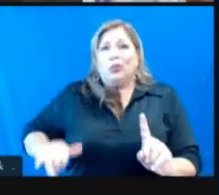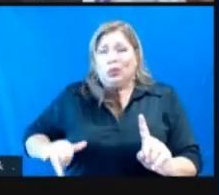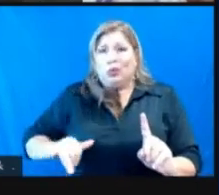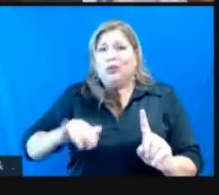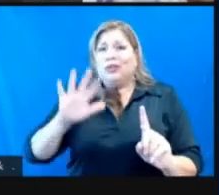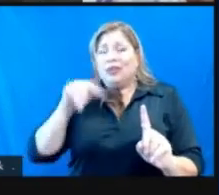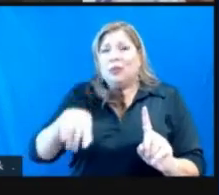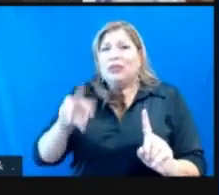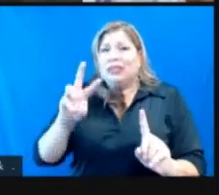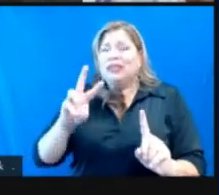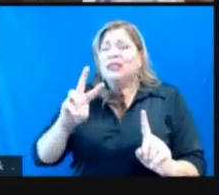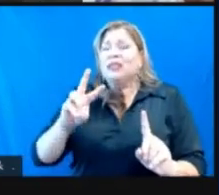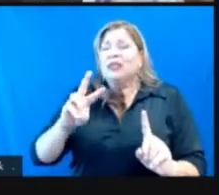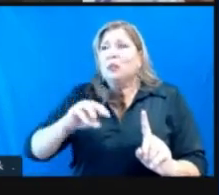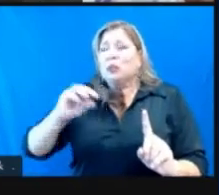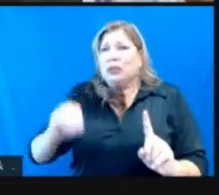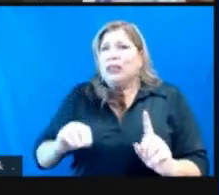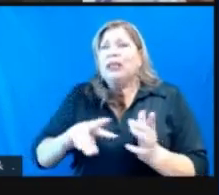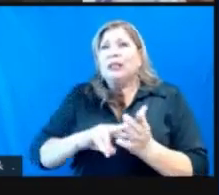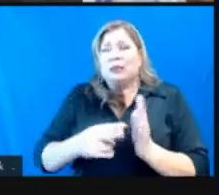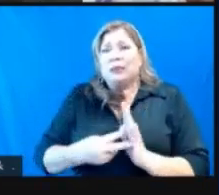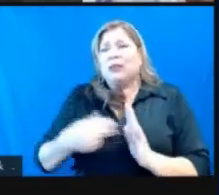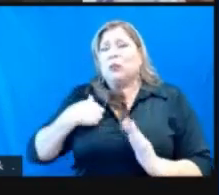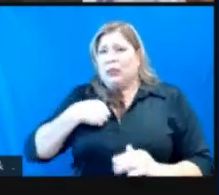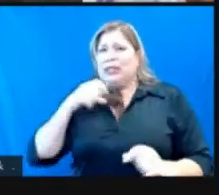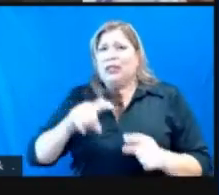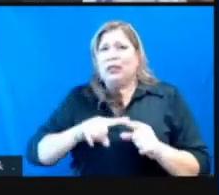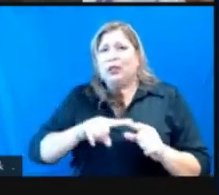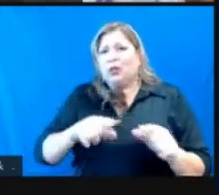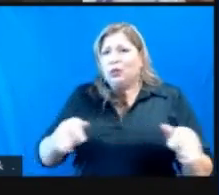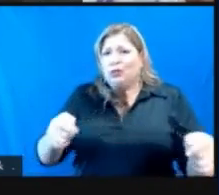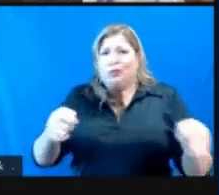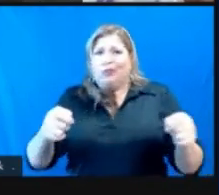intensifies are resolved to get it back under control. If you take a closer